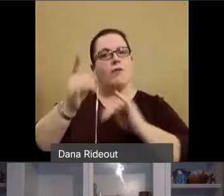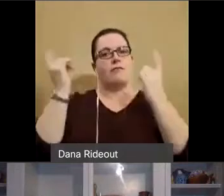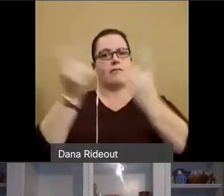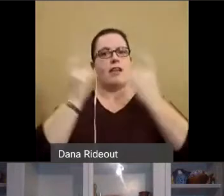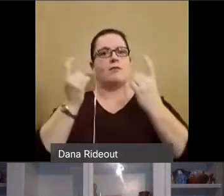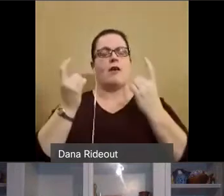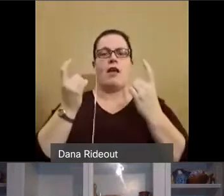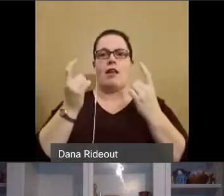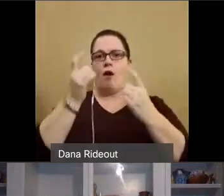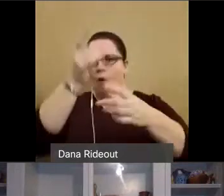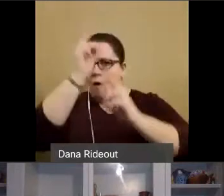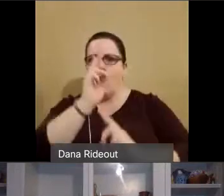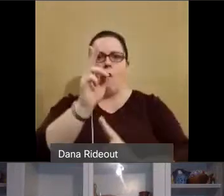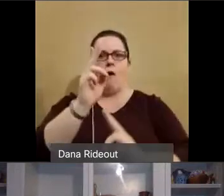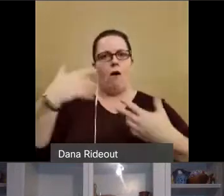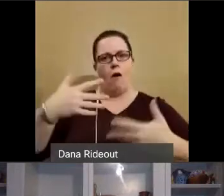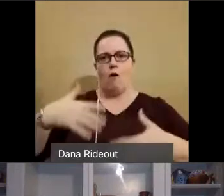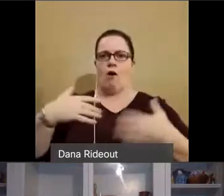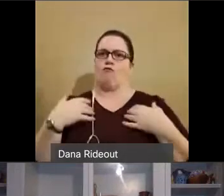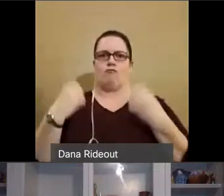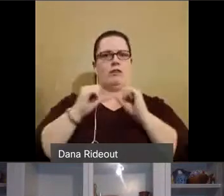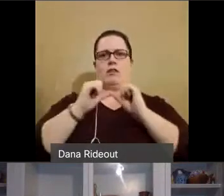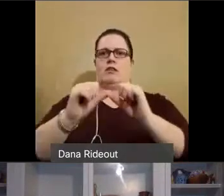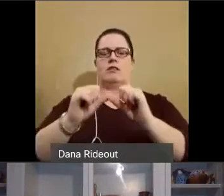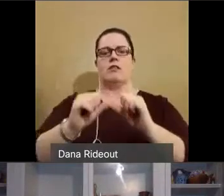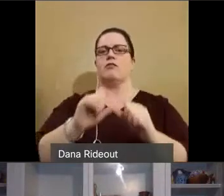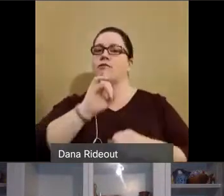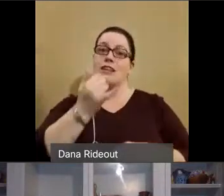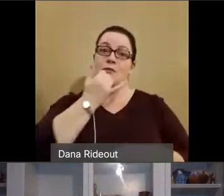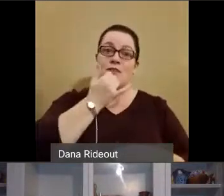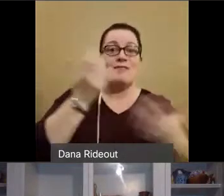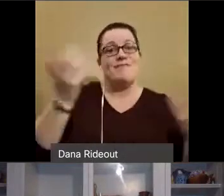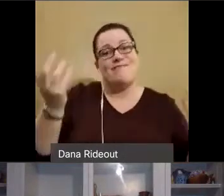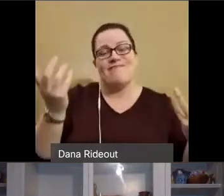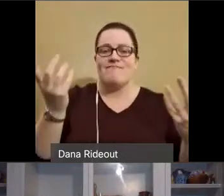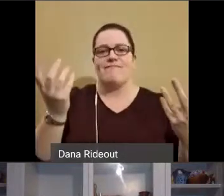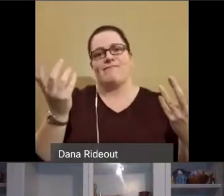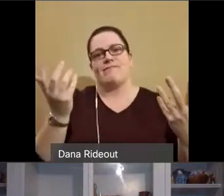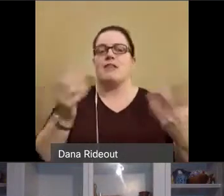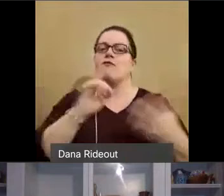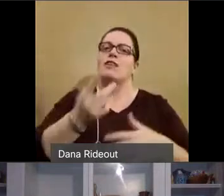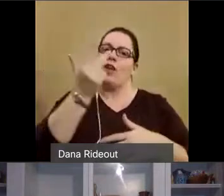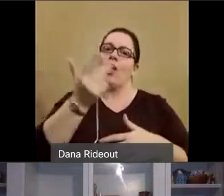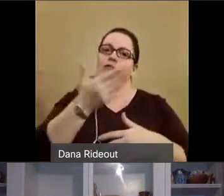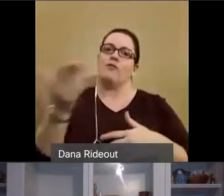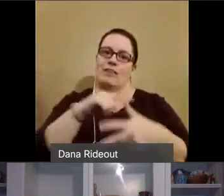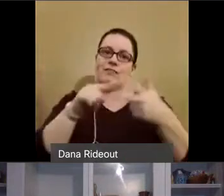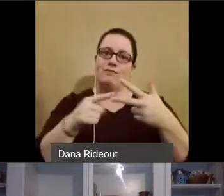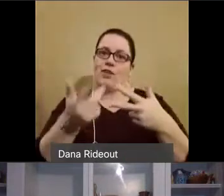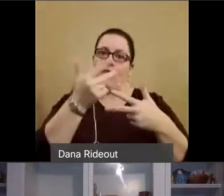So, what's wrong with it? I mean, I'm also going to say there are 3 things wrong with it. I don't know. We didn't plan this in advance.